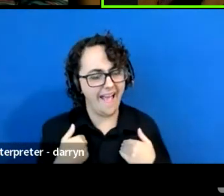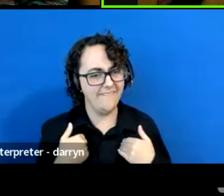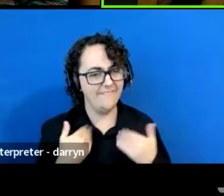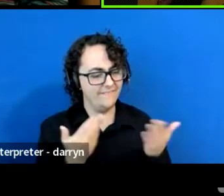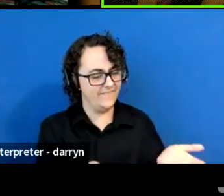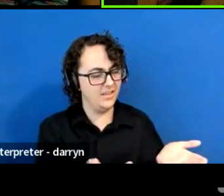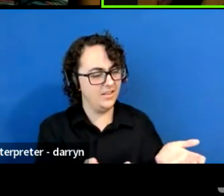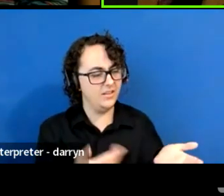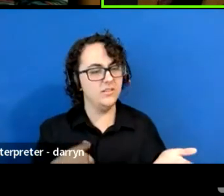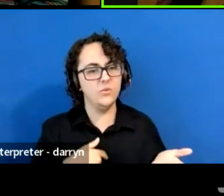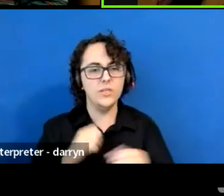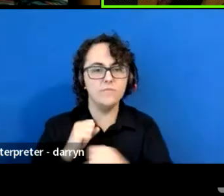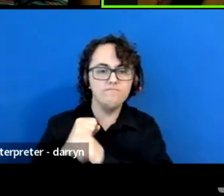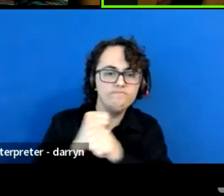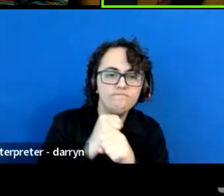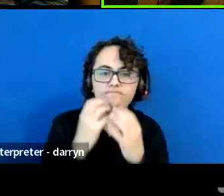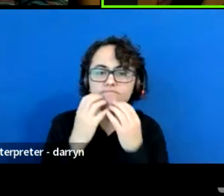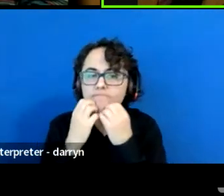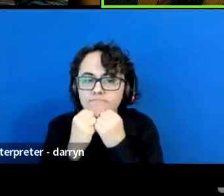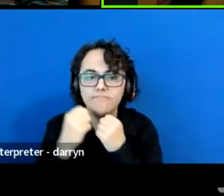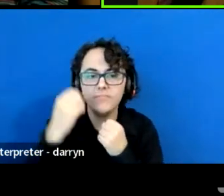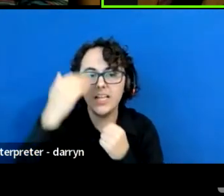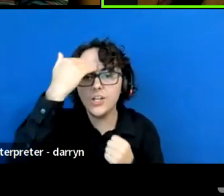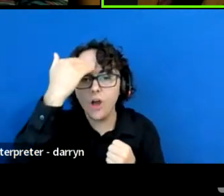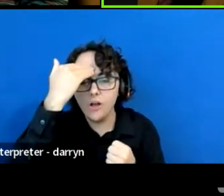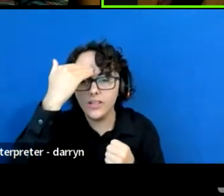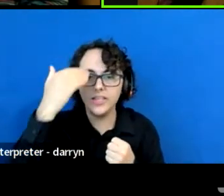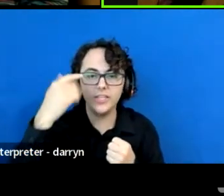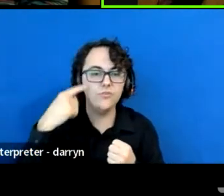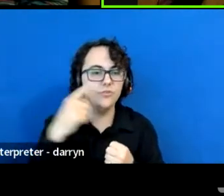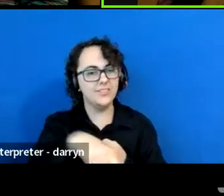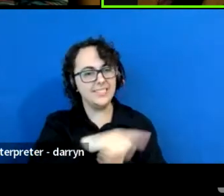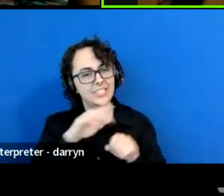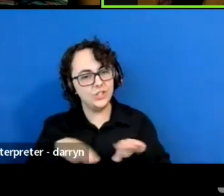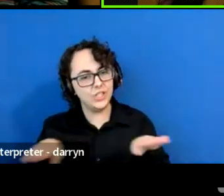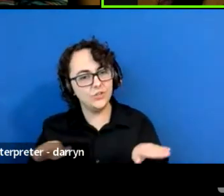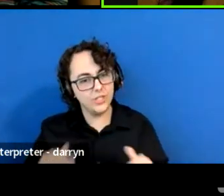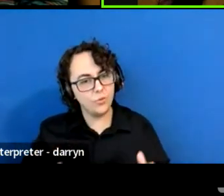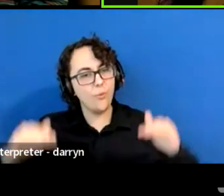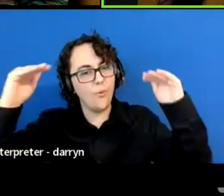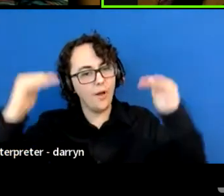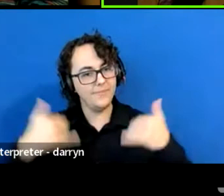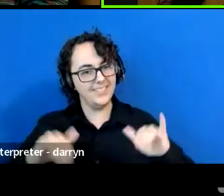to pass for the future generation. I see this in my community here in Brazil